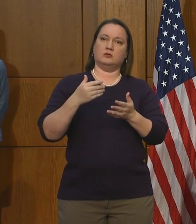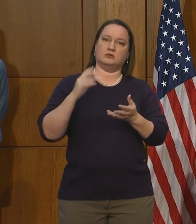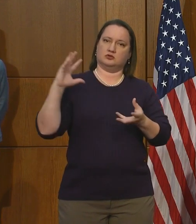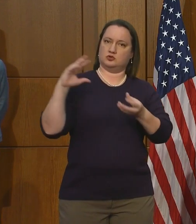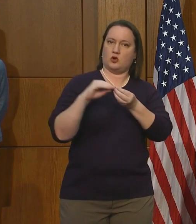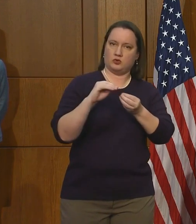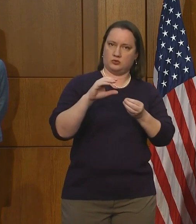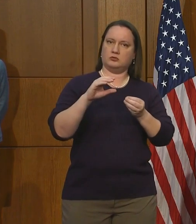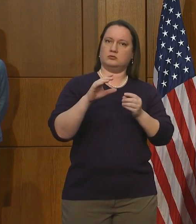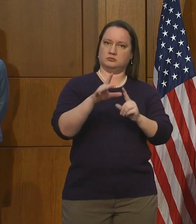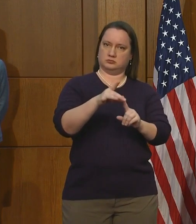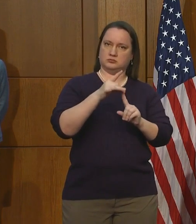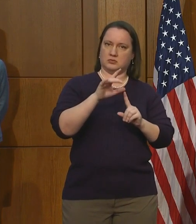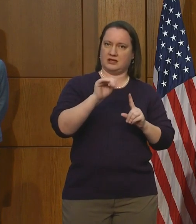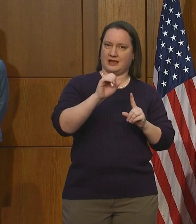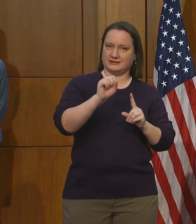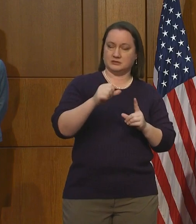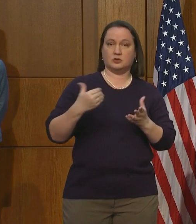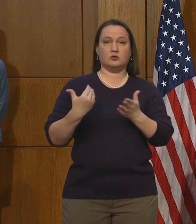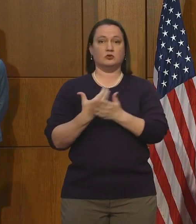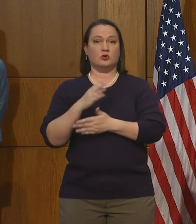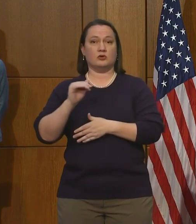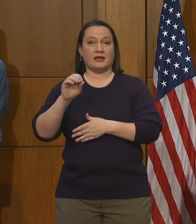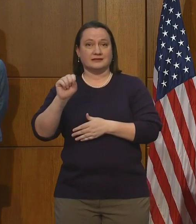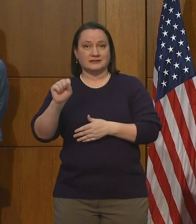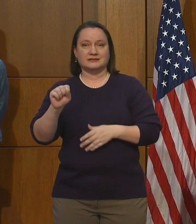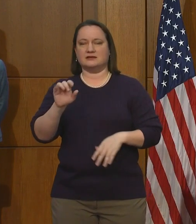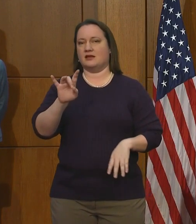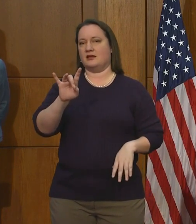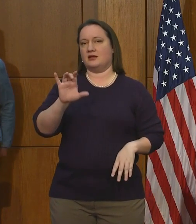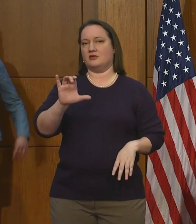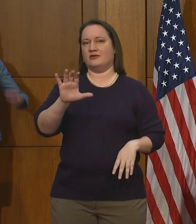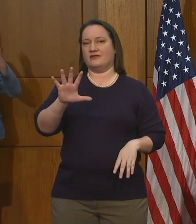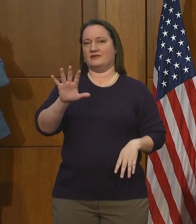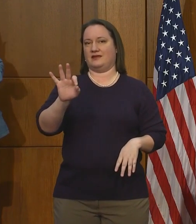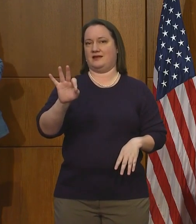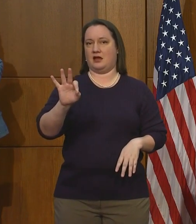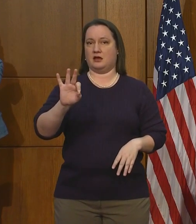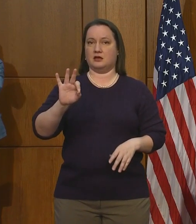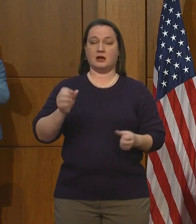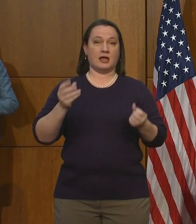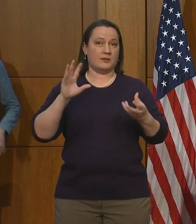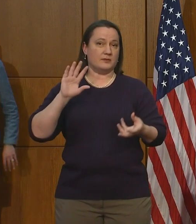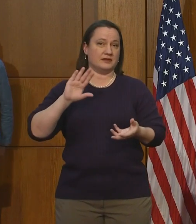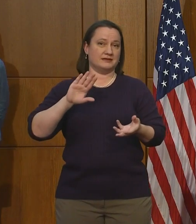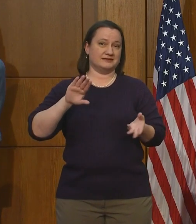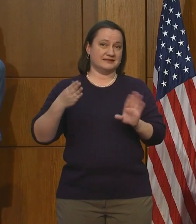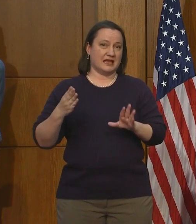THAT SIX AND SO TWO. NEW CASES THAT REPORTED LAST EIGHT